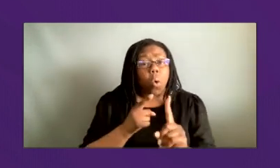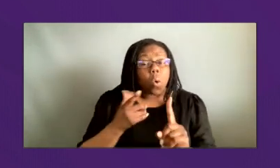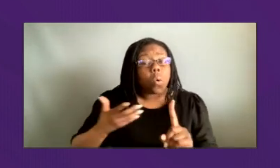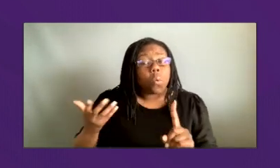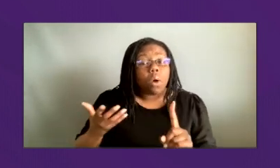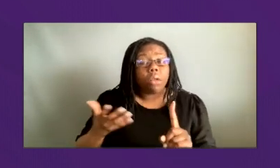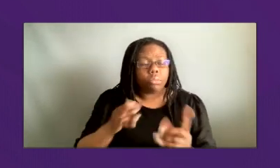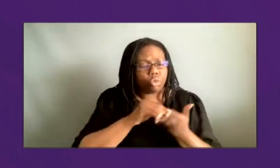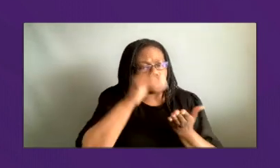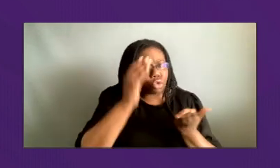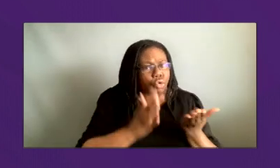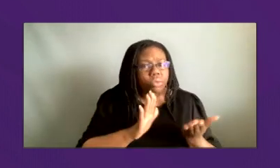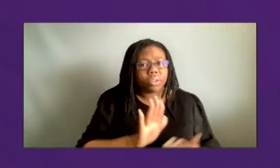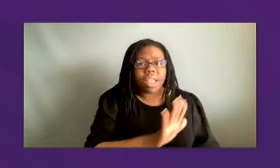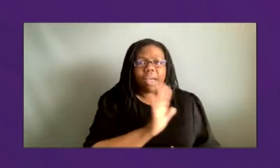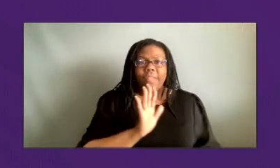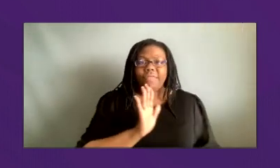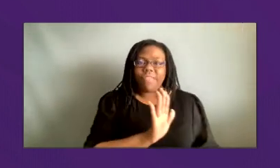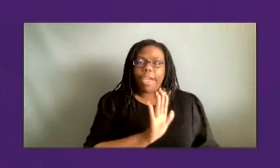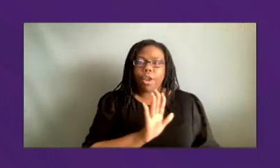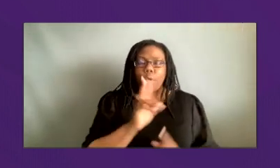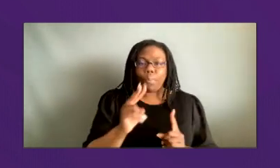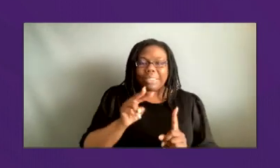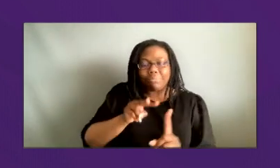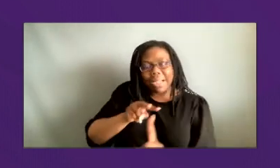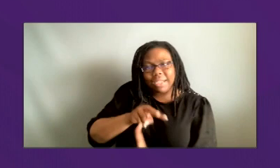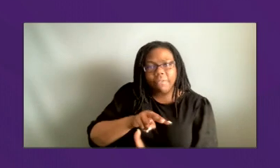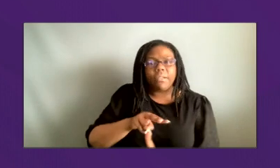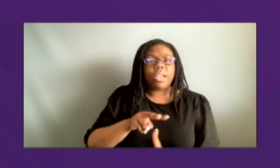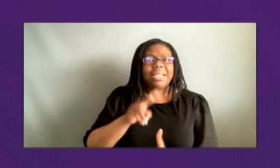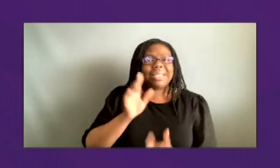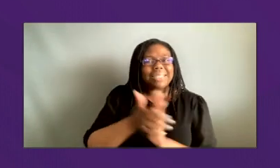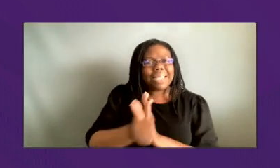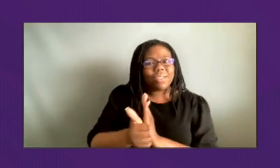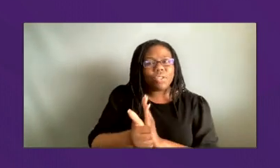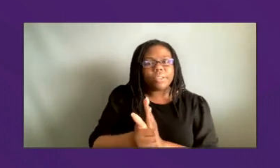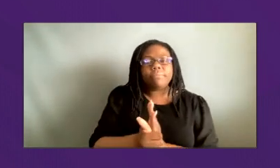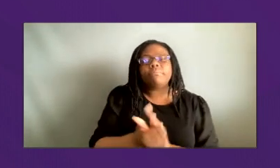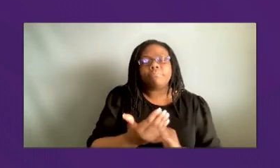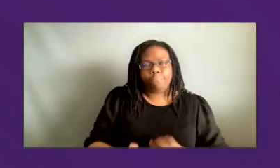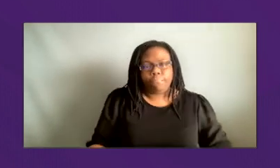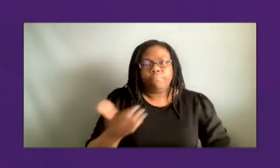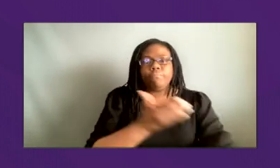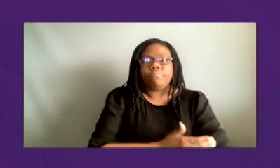Students will often ask for more details and context about the situation to help make that